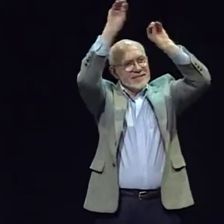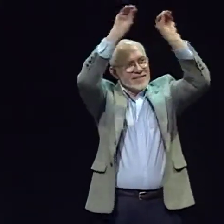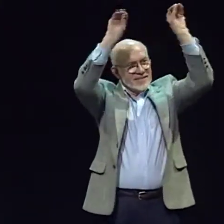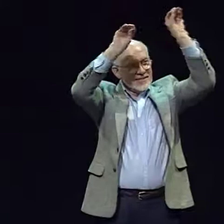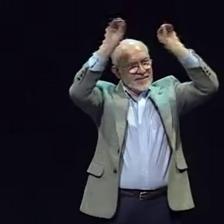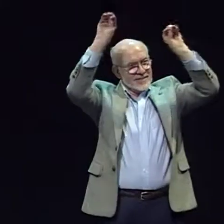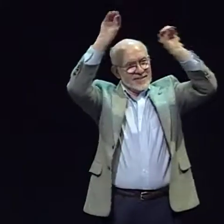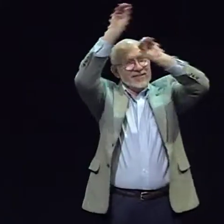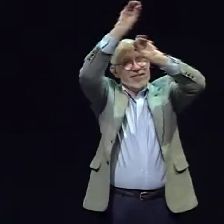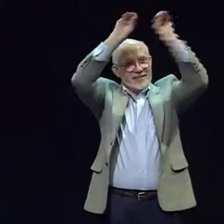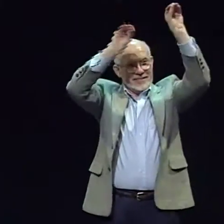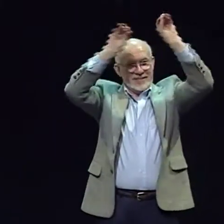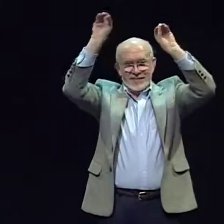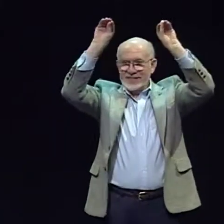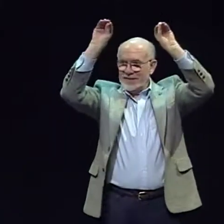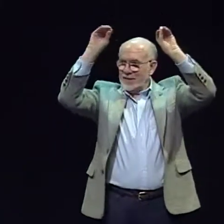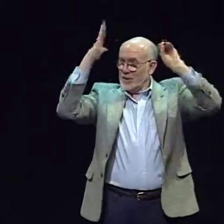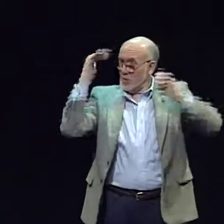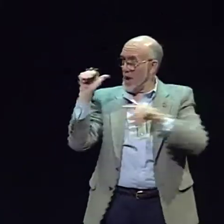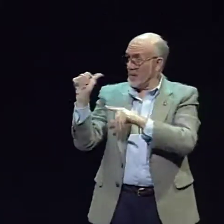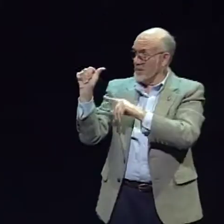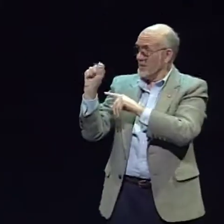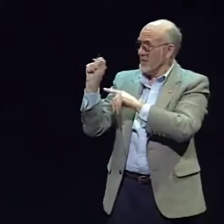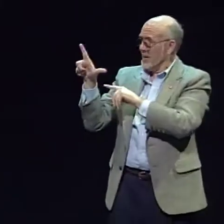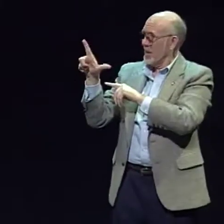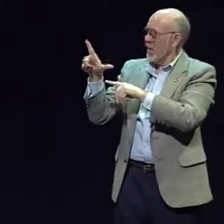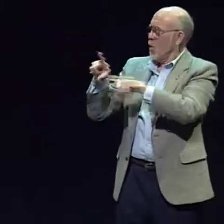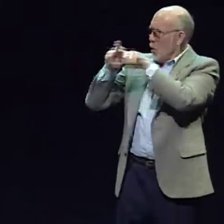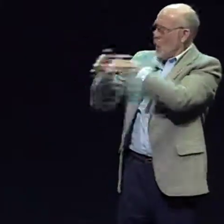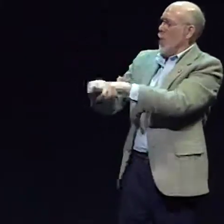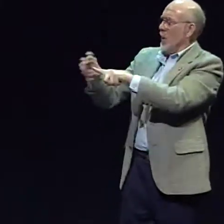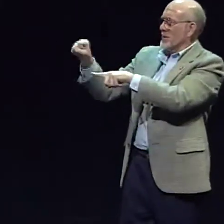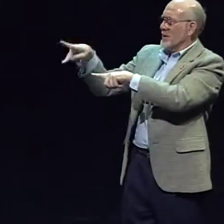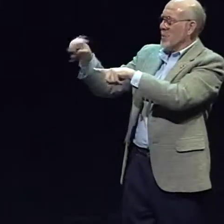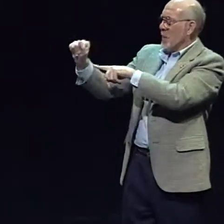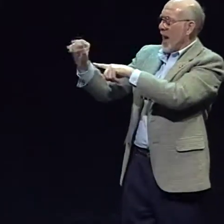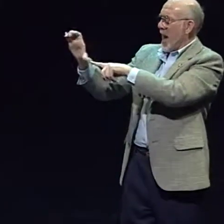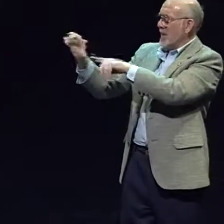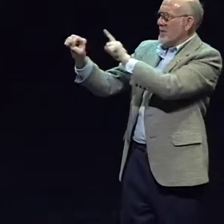YOU LOOK AT CERTAIN SELECTIONS, CERTAIN DECISIONS,